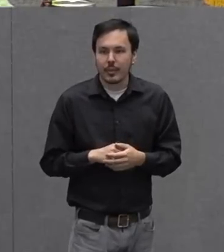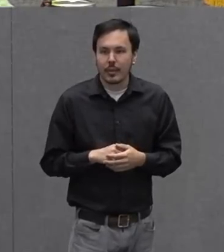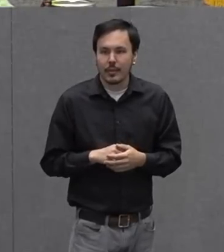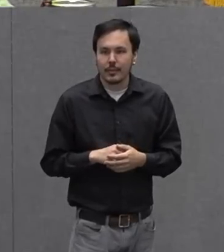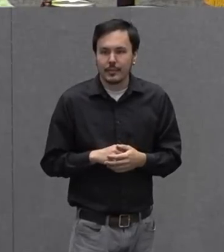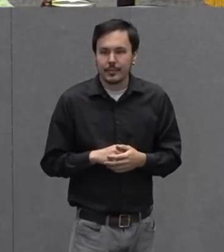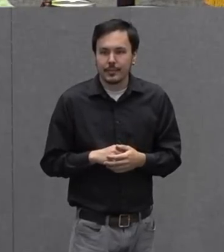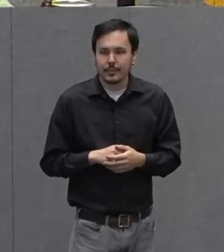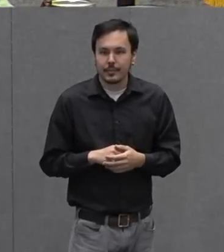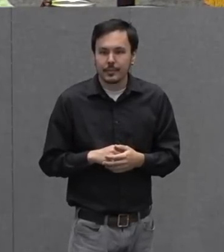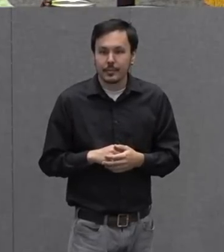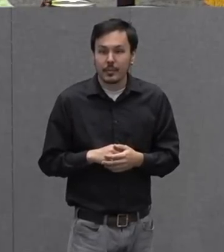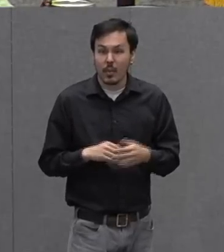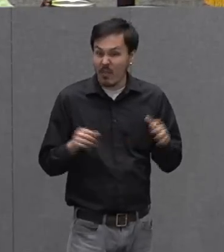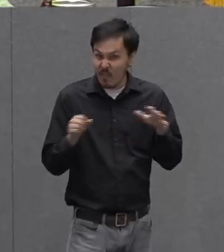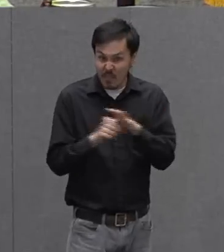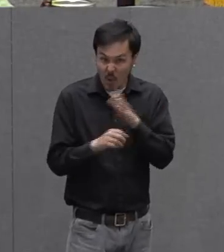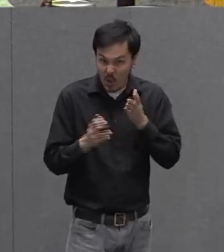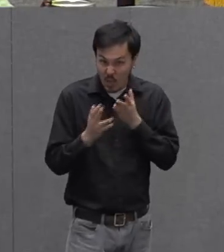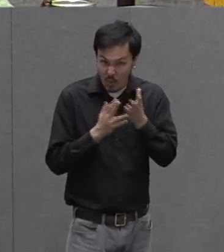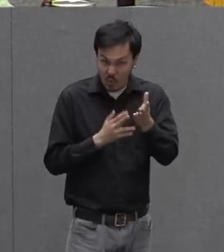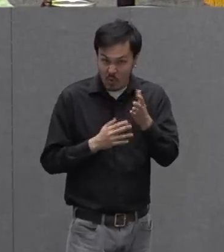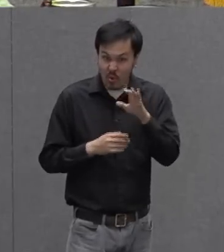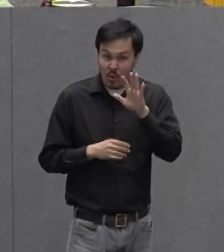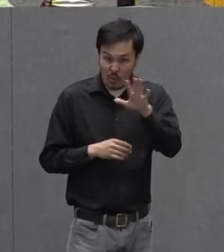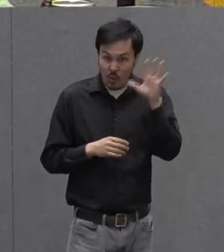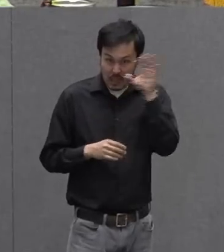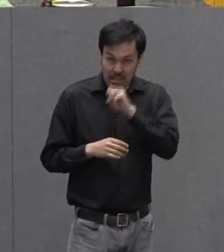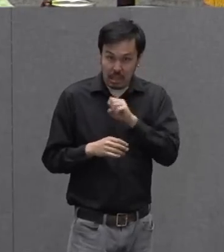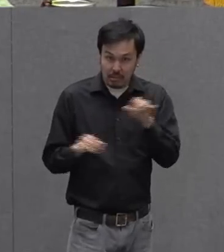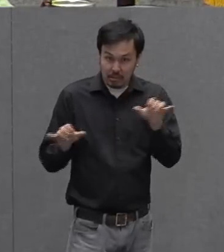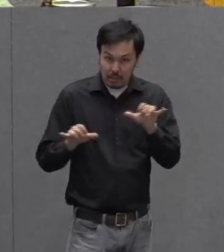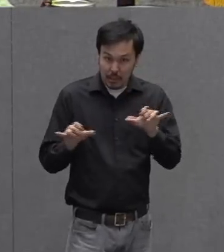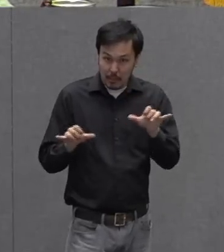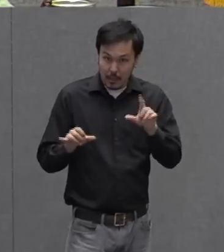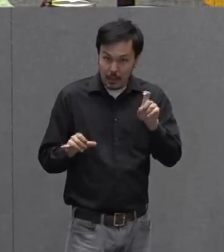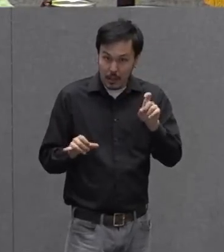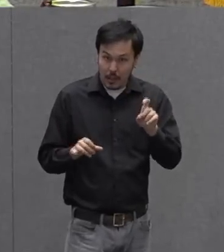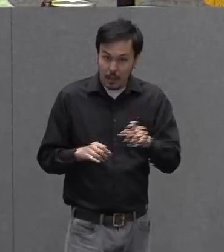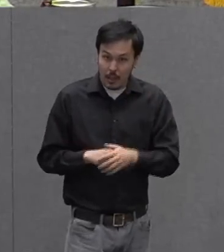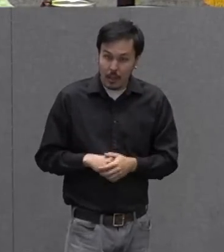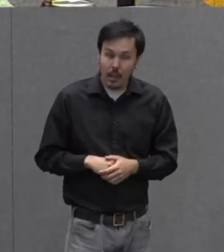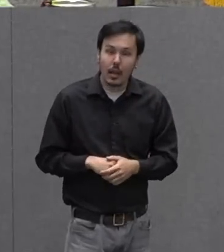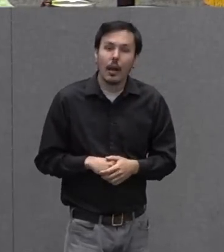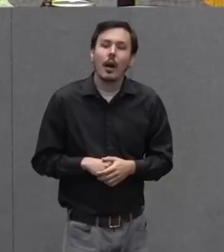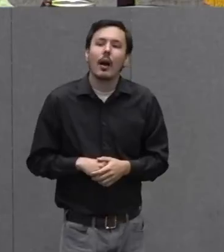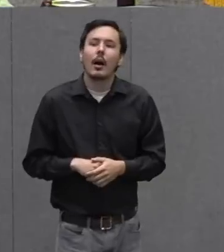Is it going completely through? Is that what you said would happen? What about when I shine it this way?